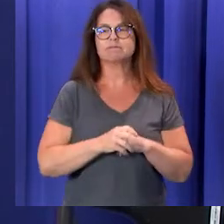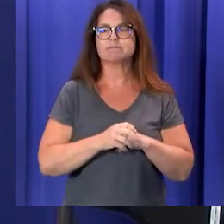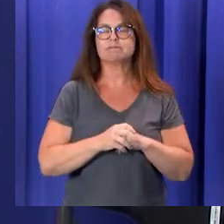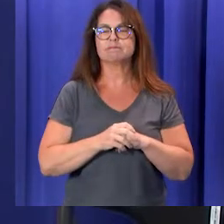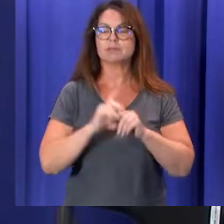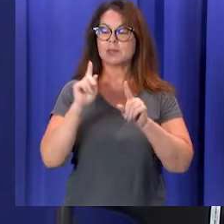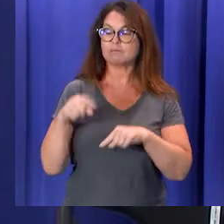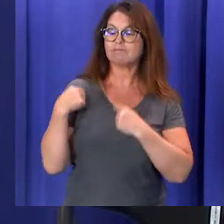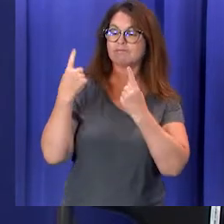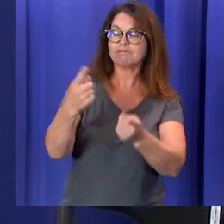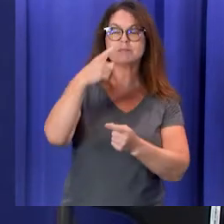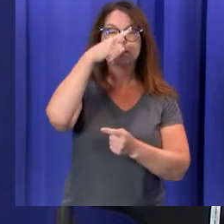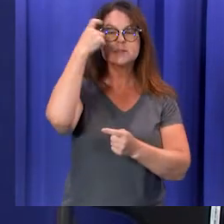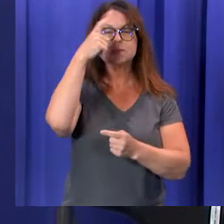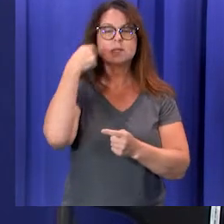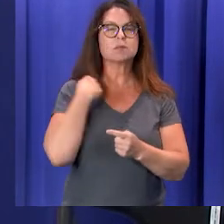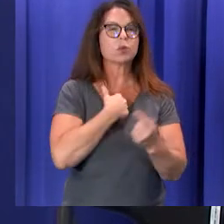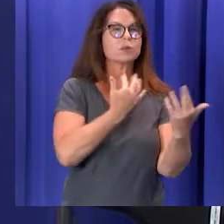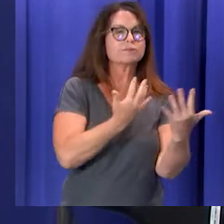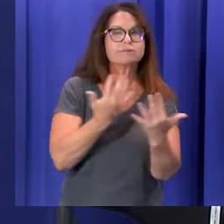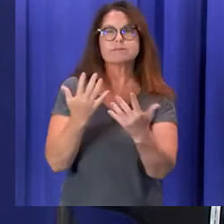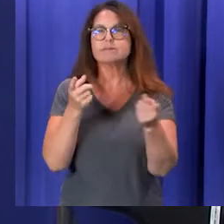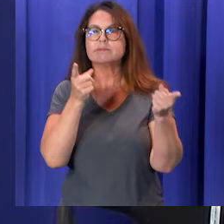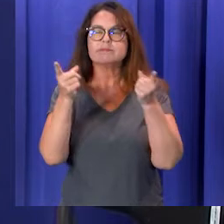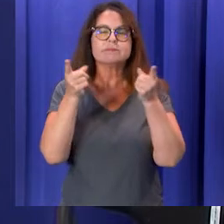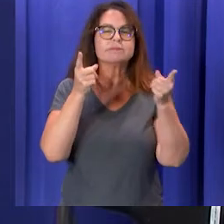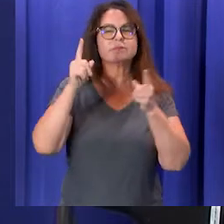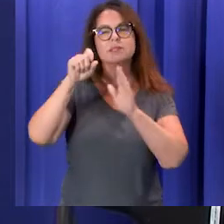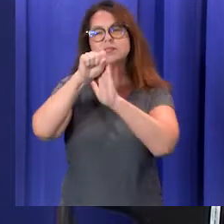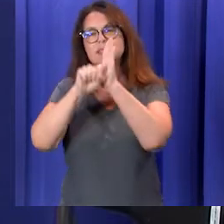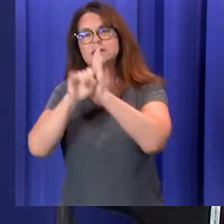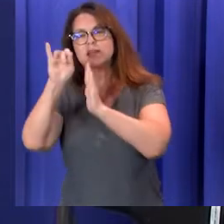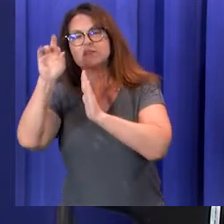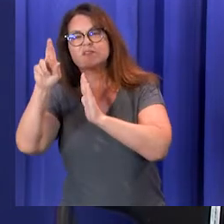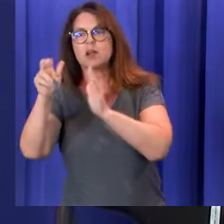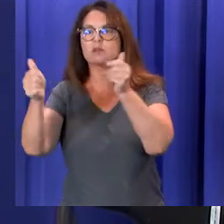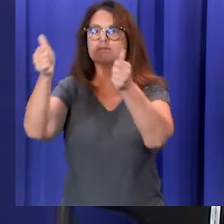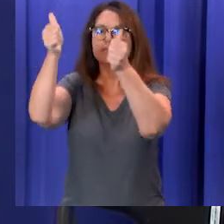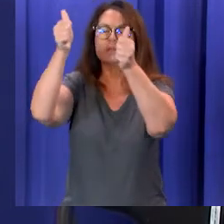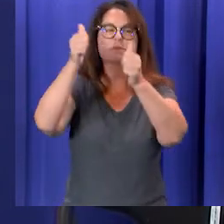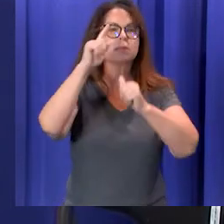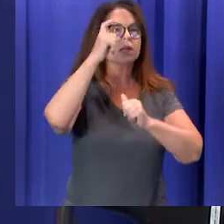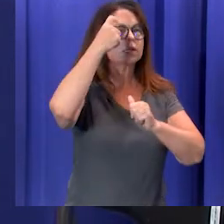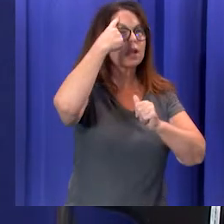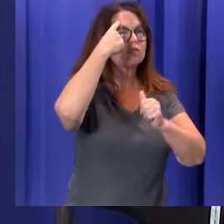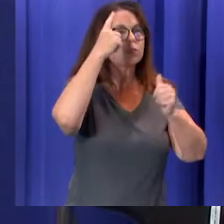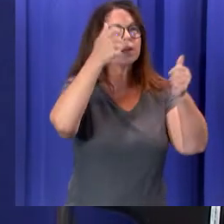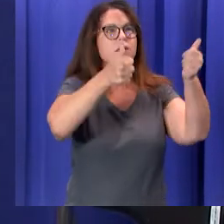leadership and State Fair leadership to create a safe and welcoming environment for Minnesotans